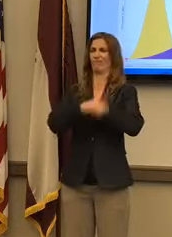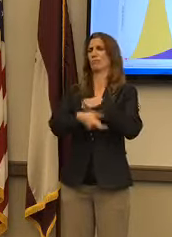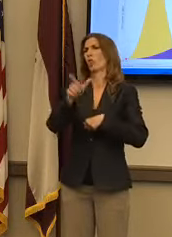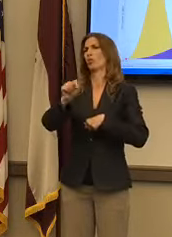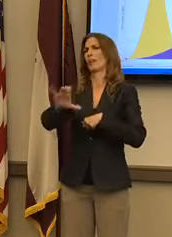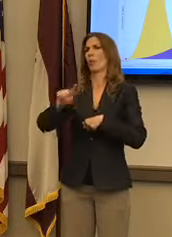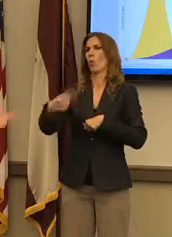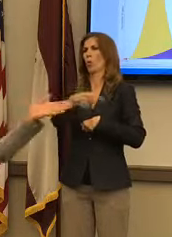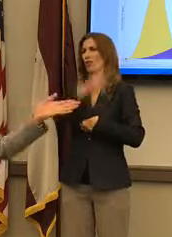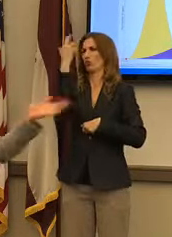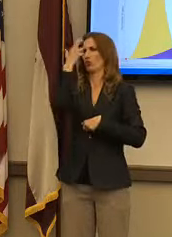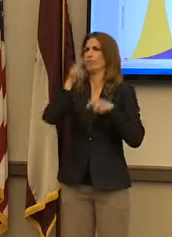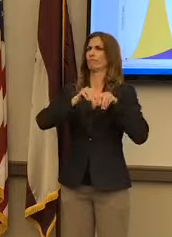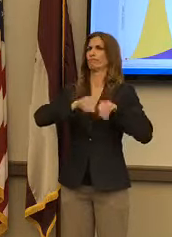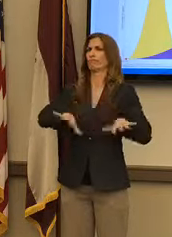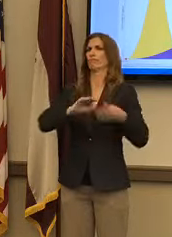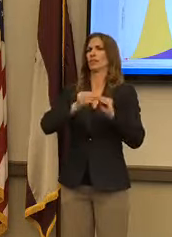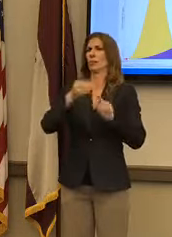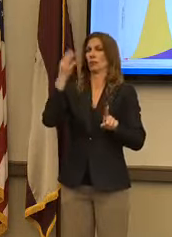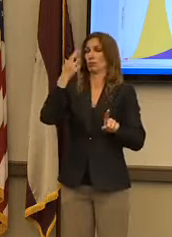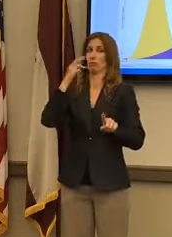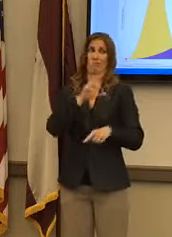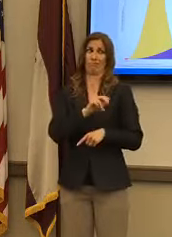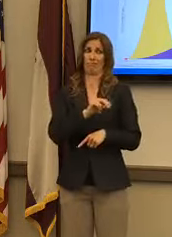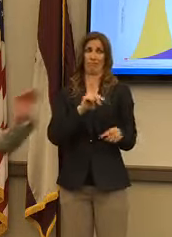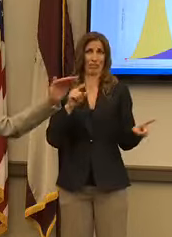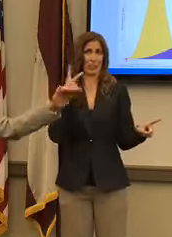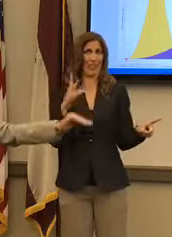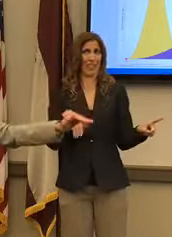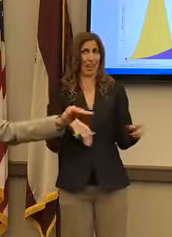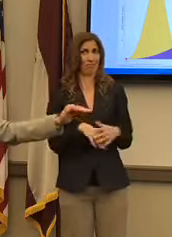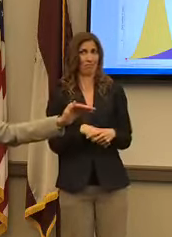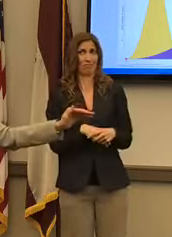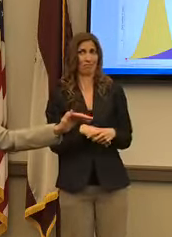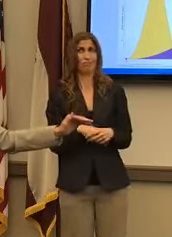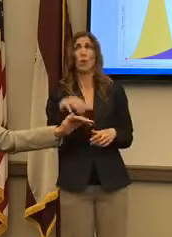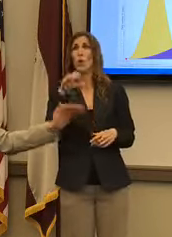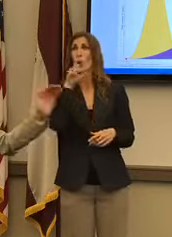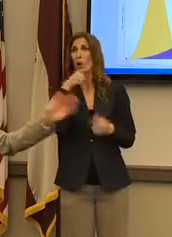I don't see that in these numbers it's actually the orange line which is